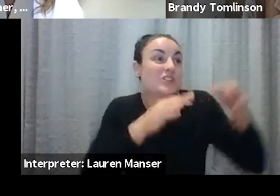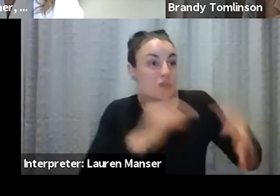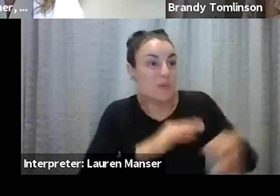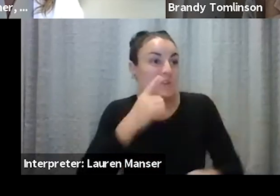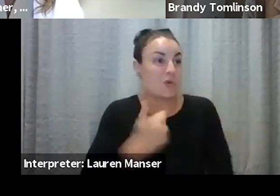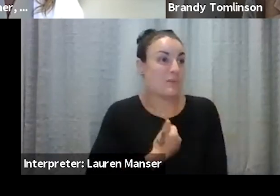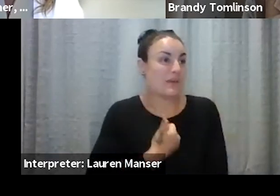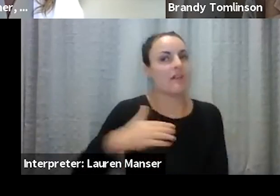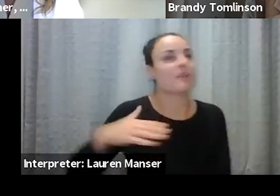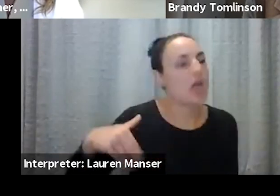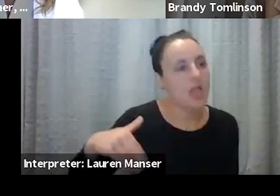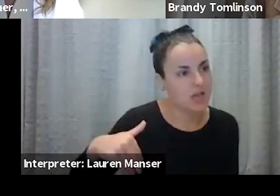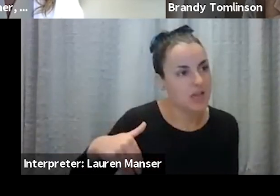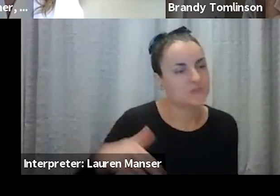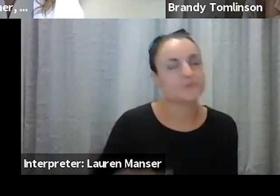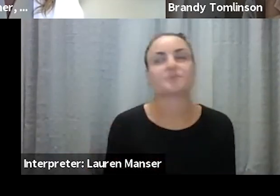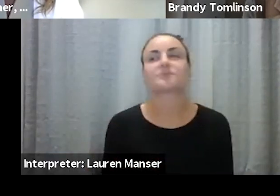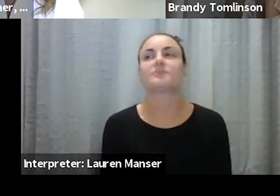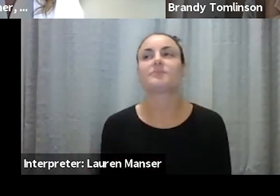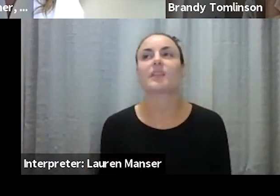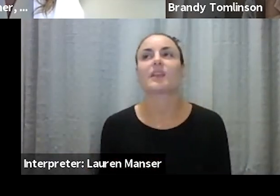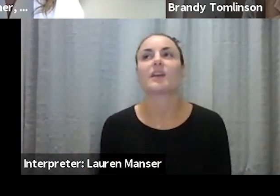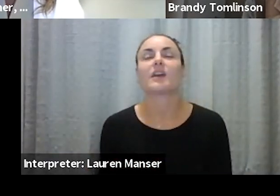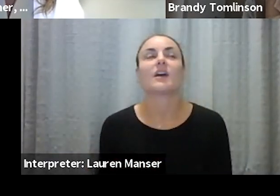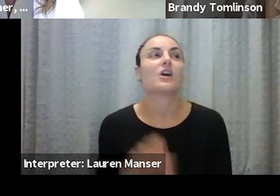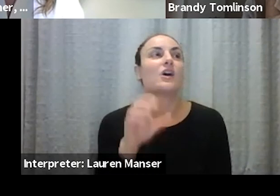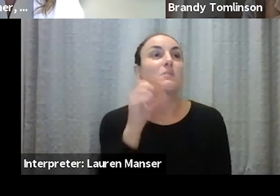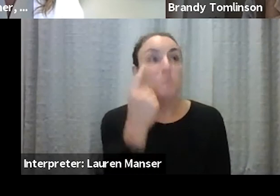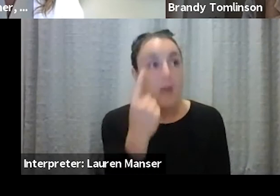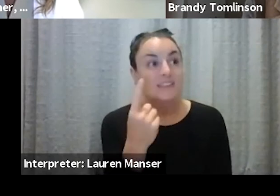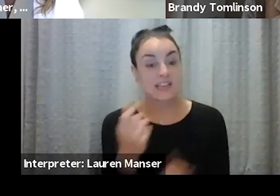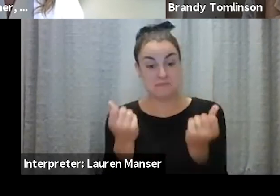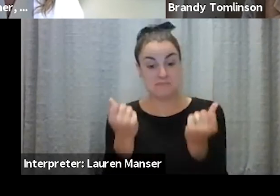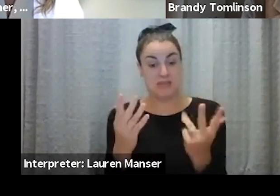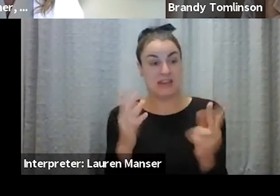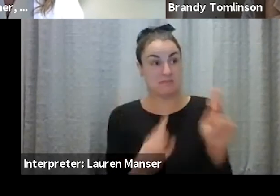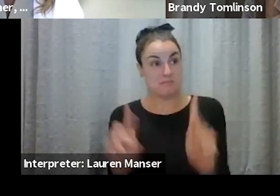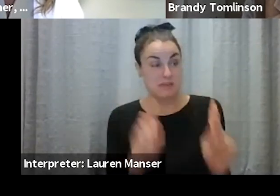so many things can fit into that. That could be only respiratory, it could be only mental,